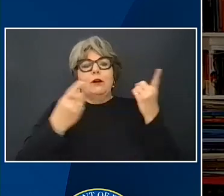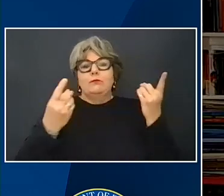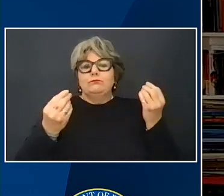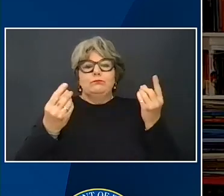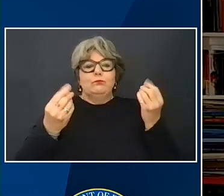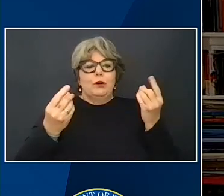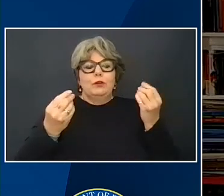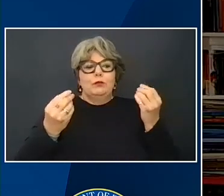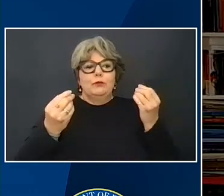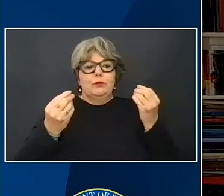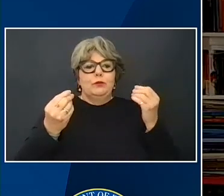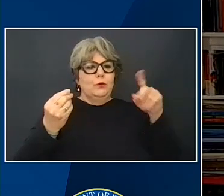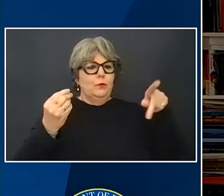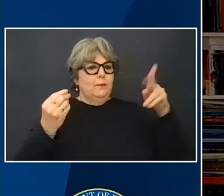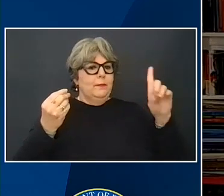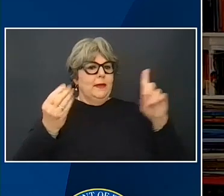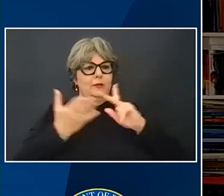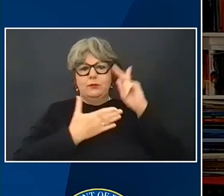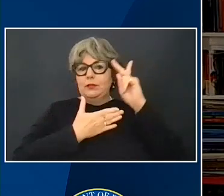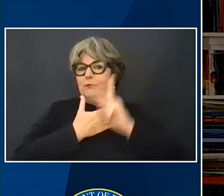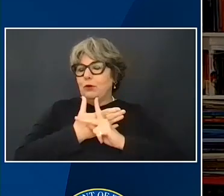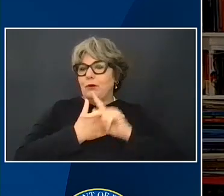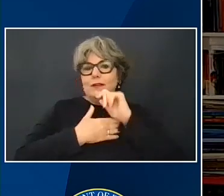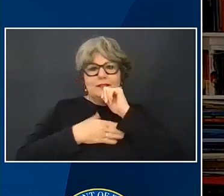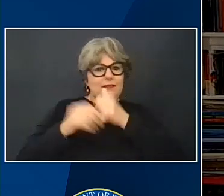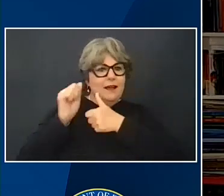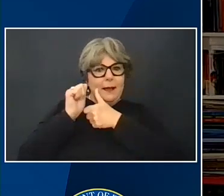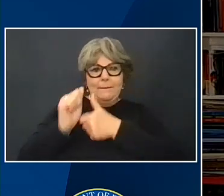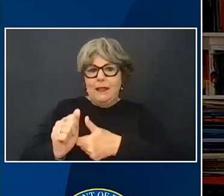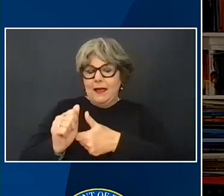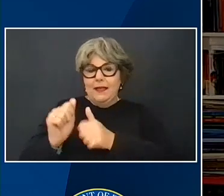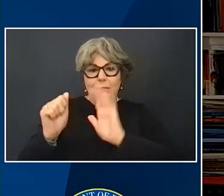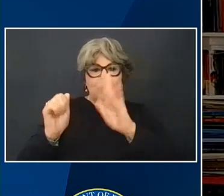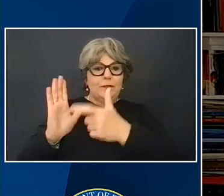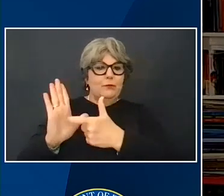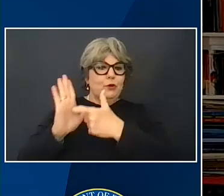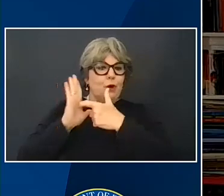program is not complying with the requirements that it's supposed to be complying with?